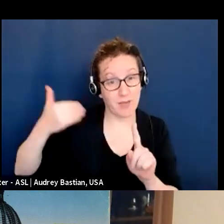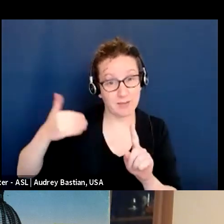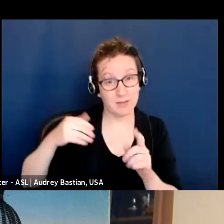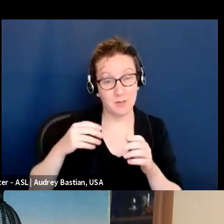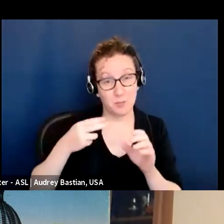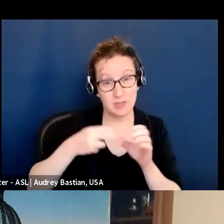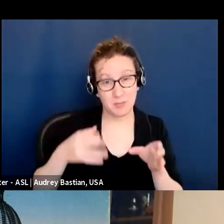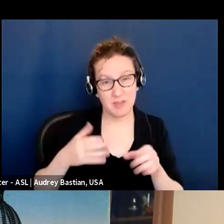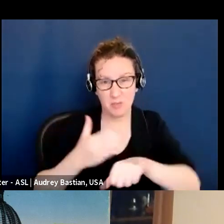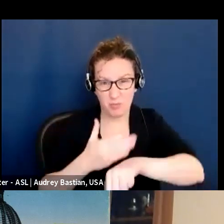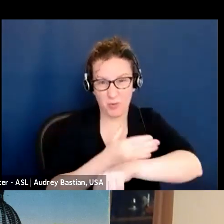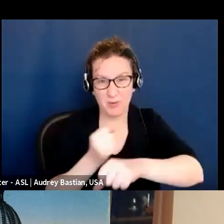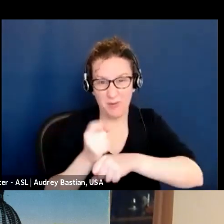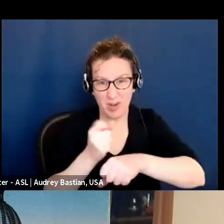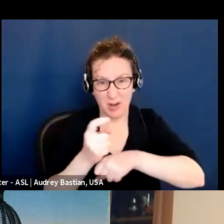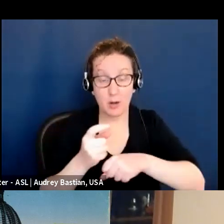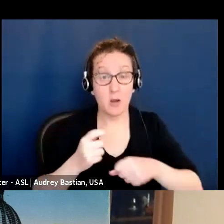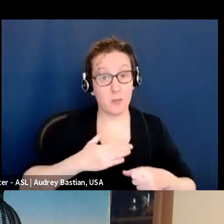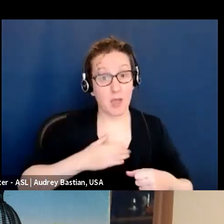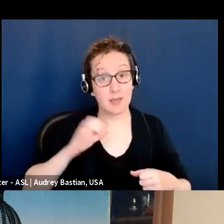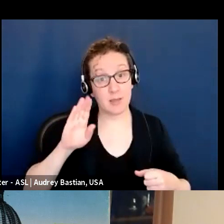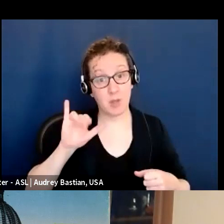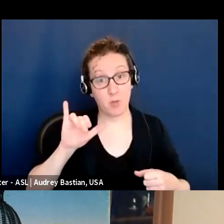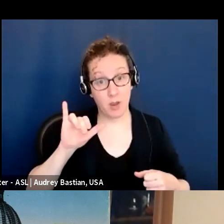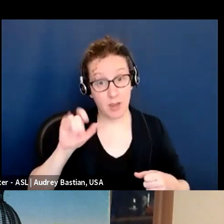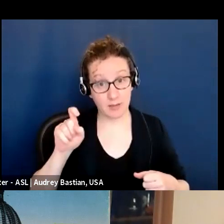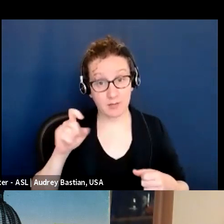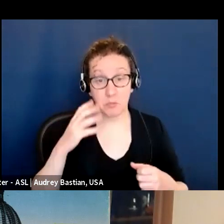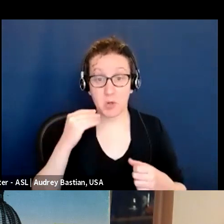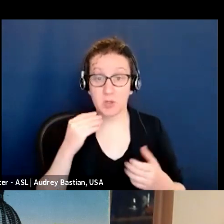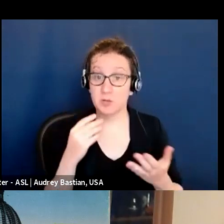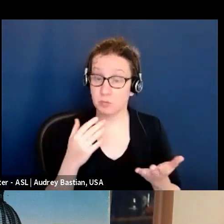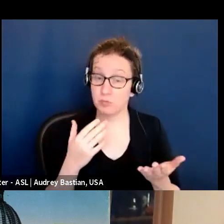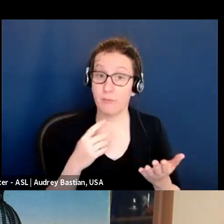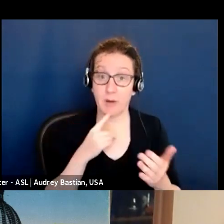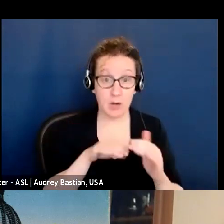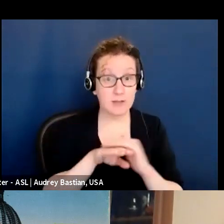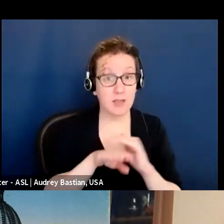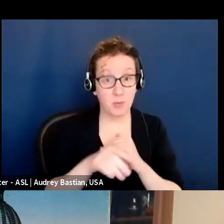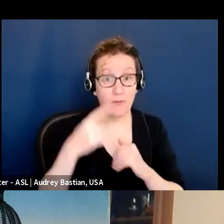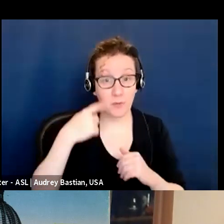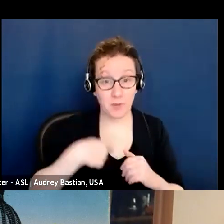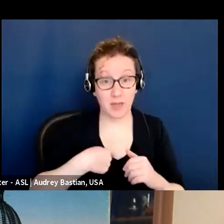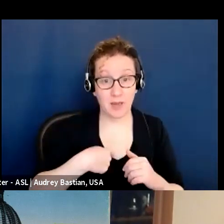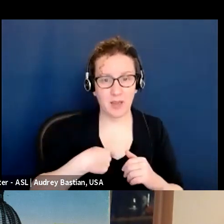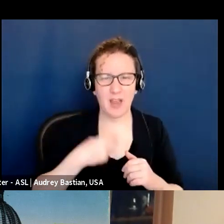So my CBYX experience was very accessible for me. I realize it's a different experience for